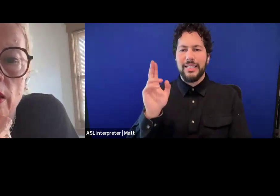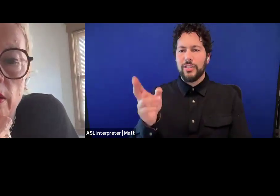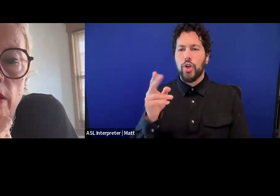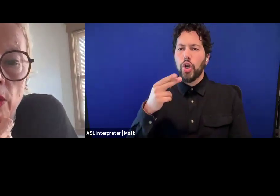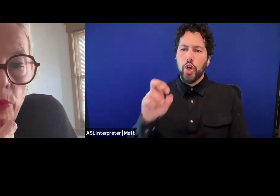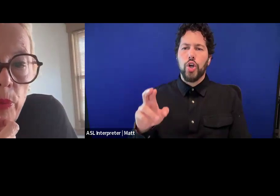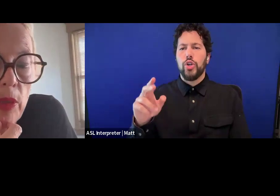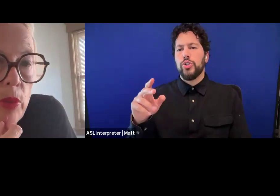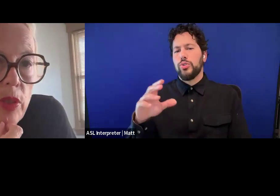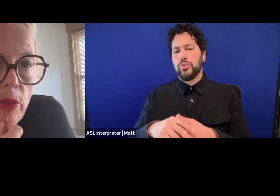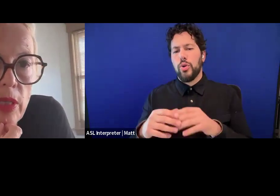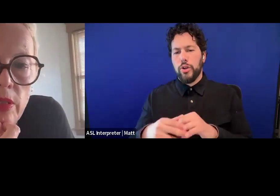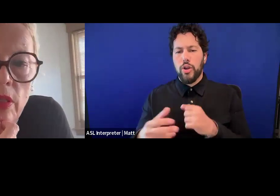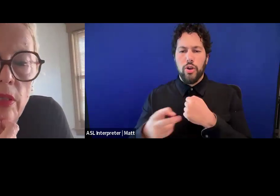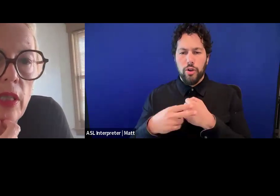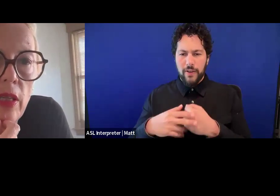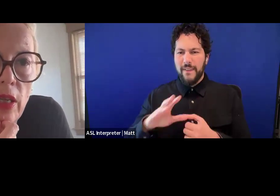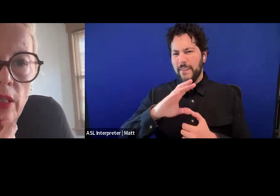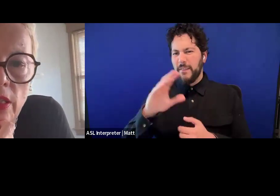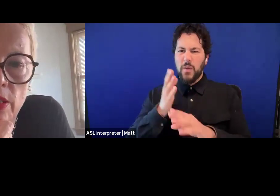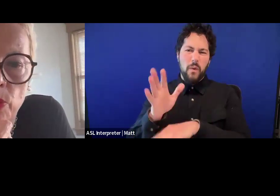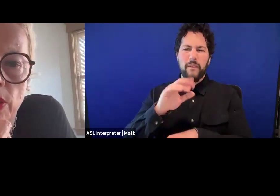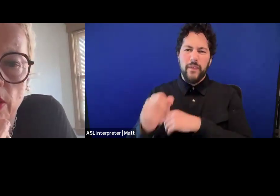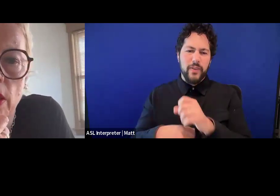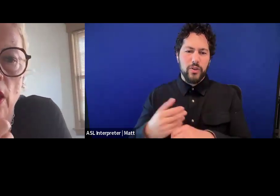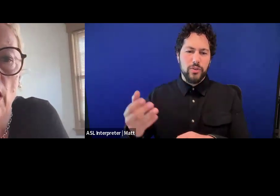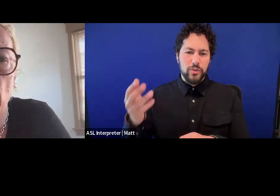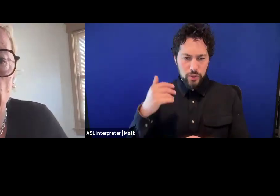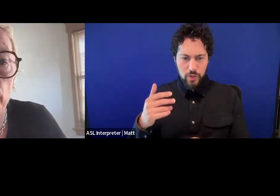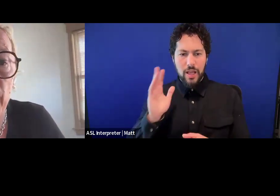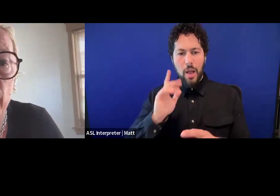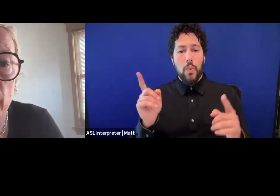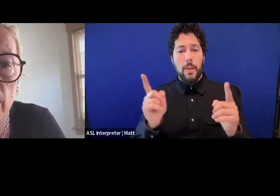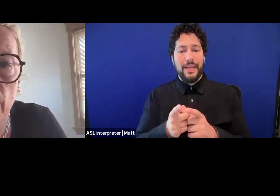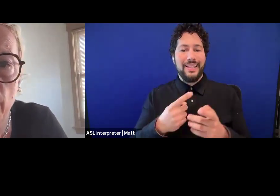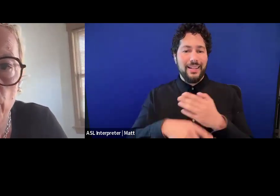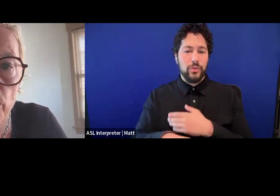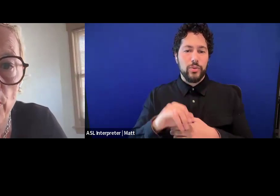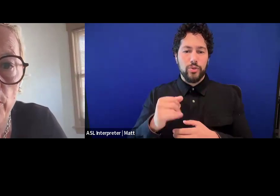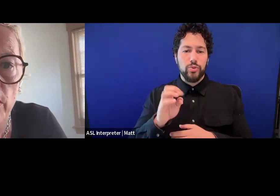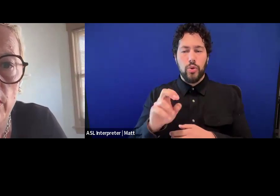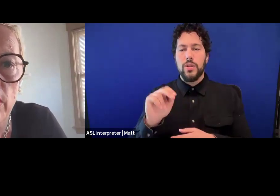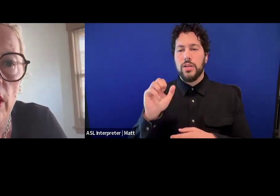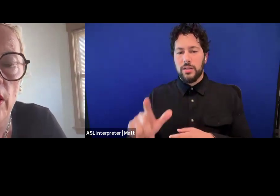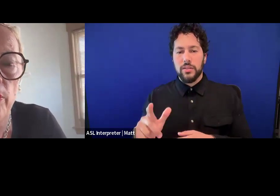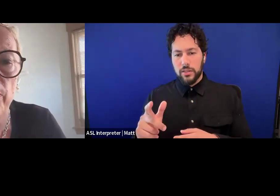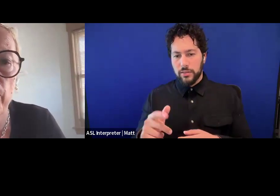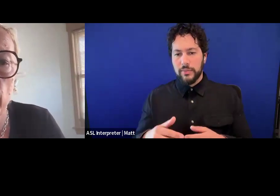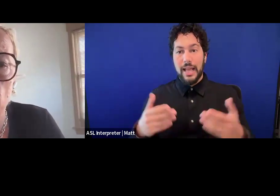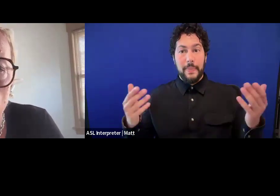And I'll be meeting with Joan Nussel online next week. And I'm here at the moment, um…